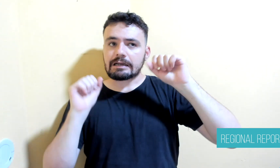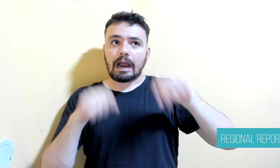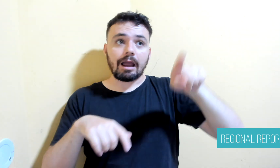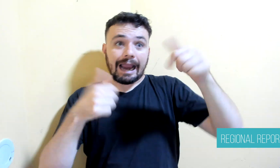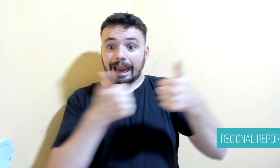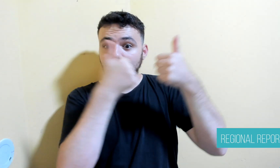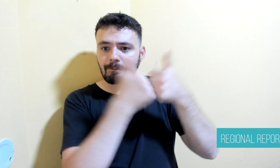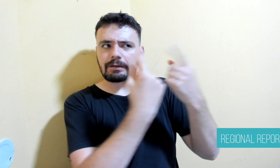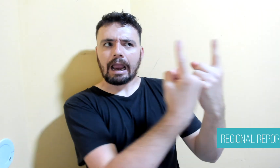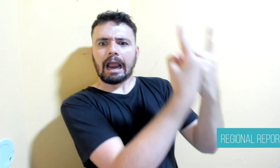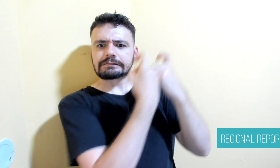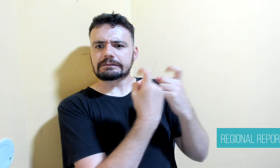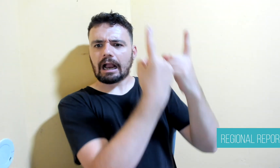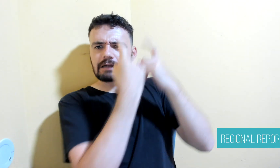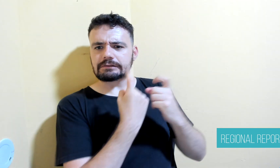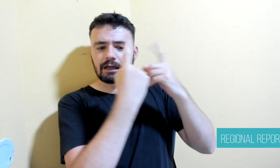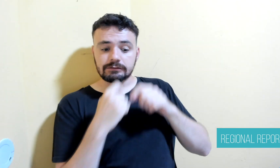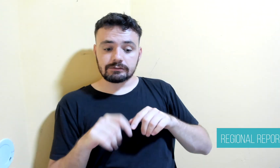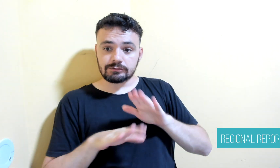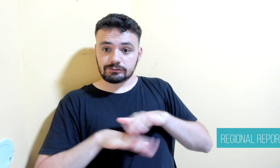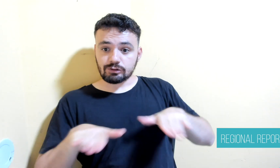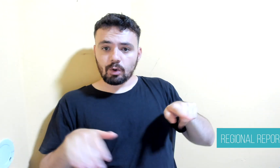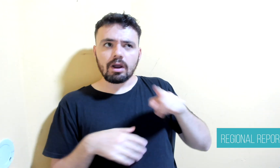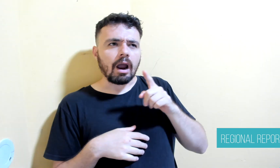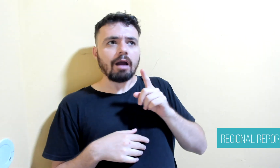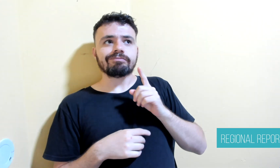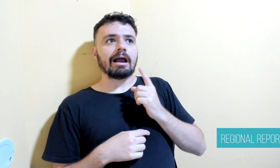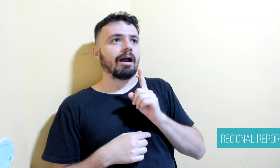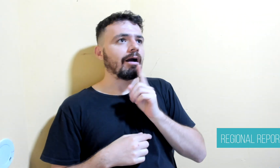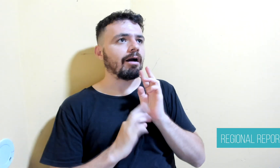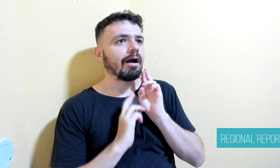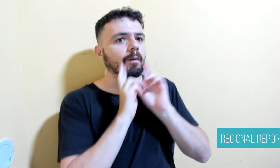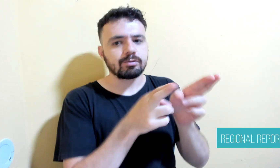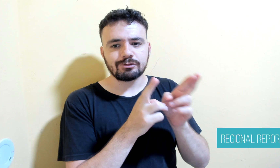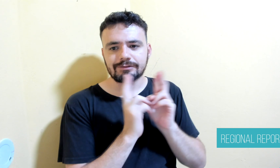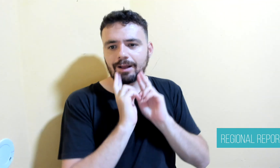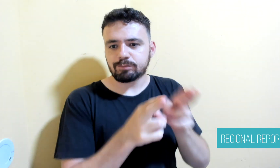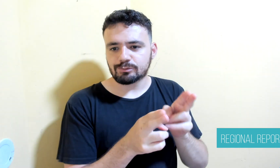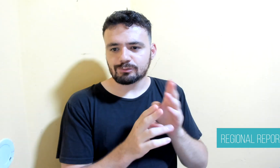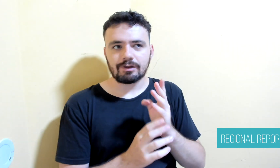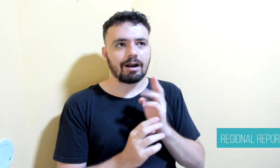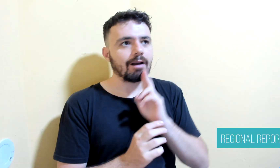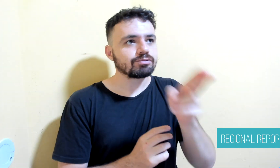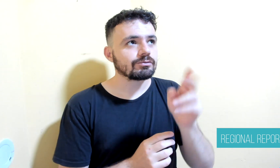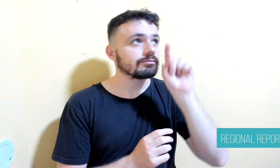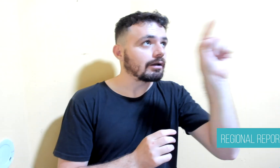from fixed images in which minors can identify objects